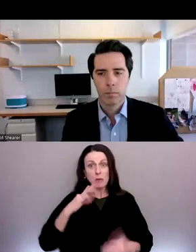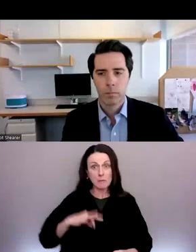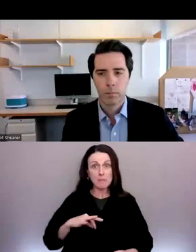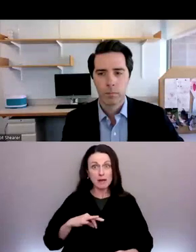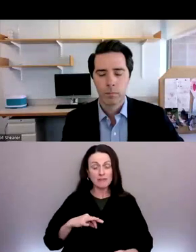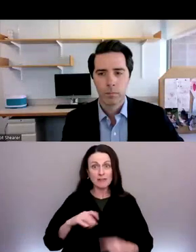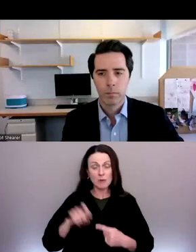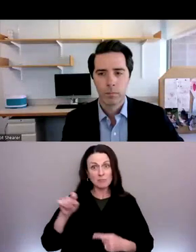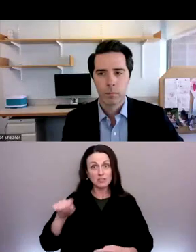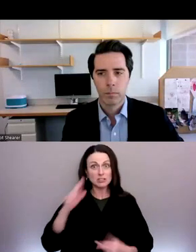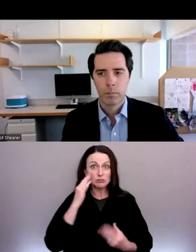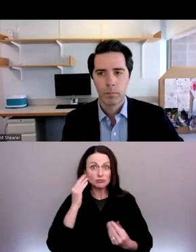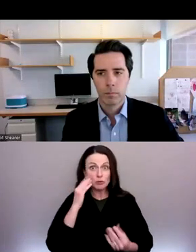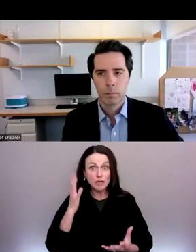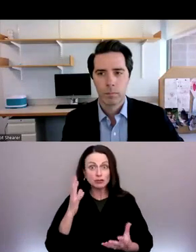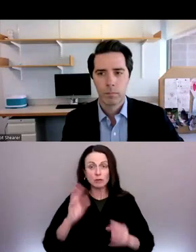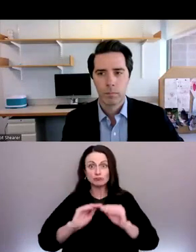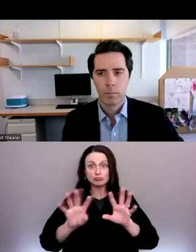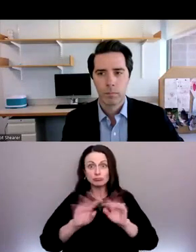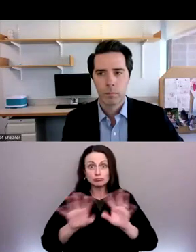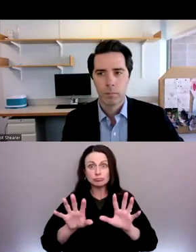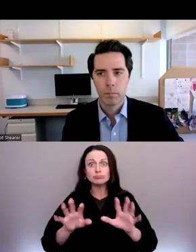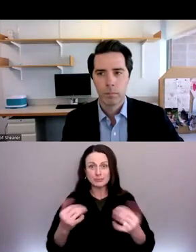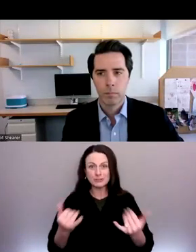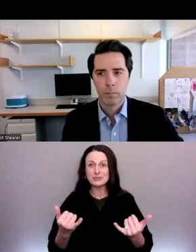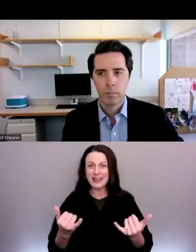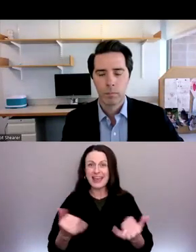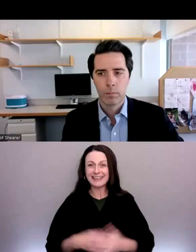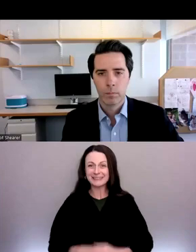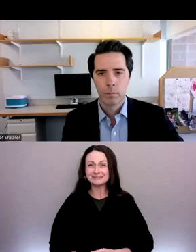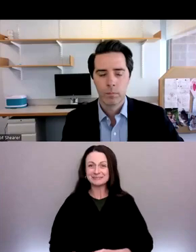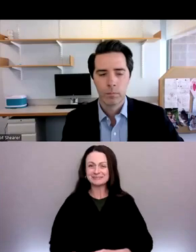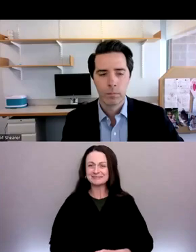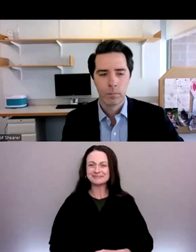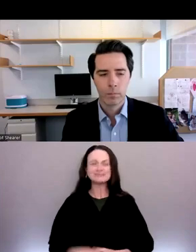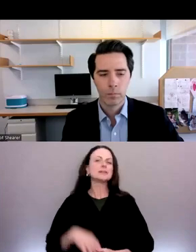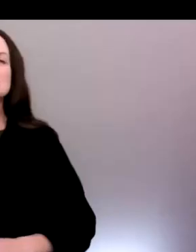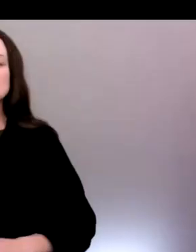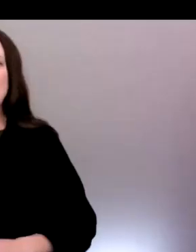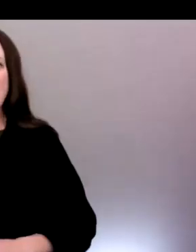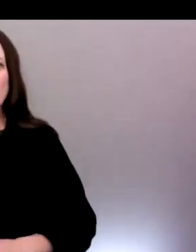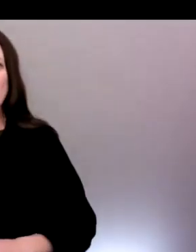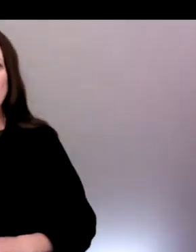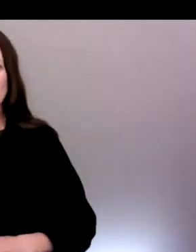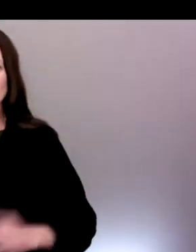that is being shared today